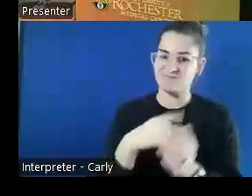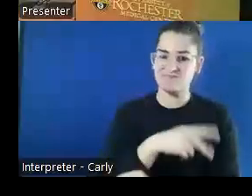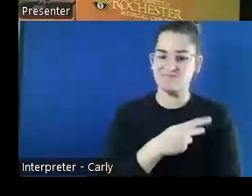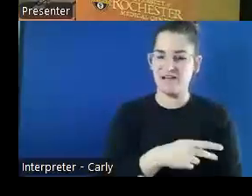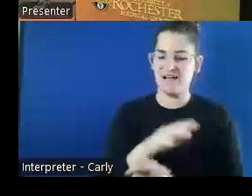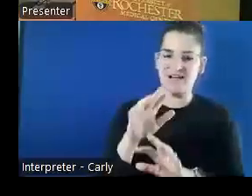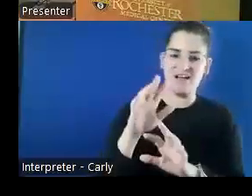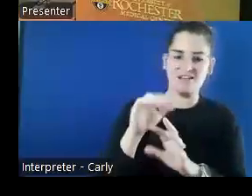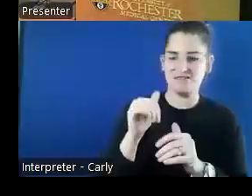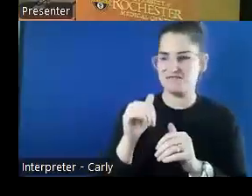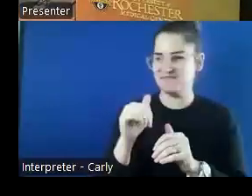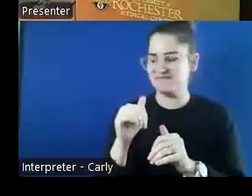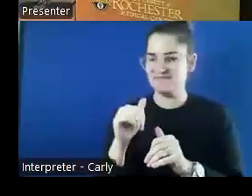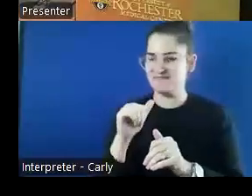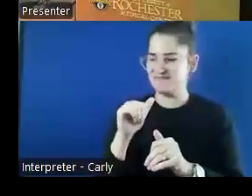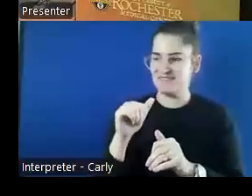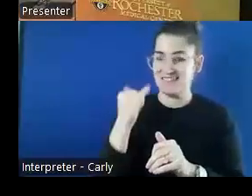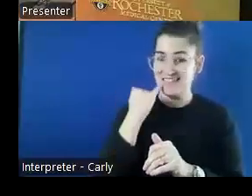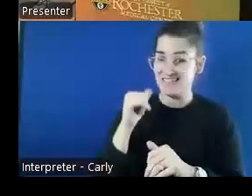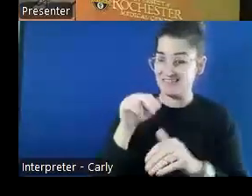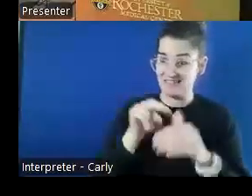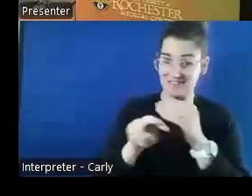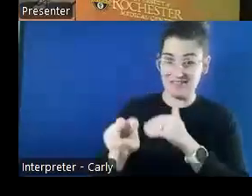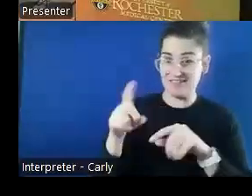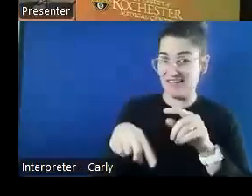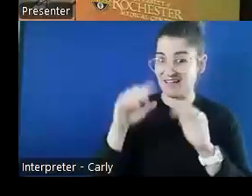which is understandable I don't think many people are really super happy with uncertainty and the